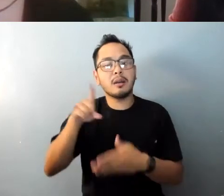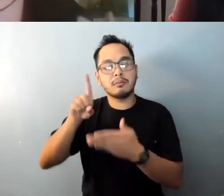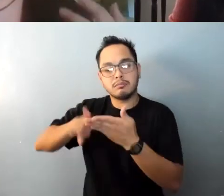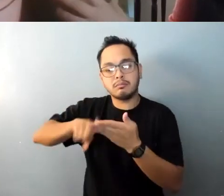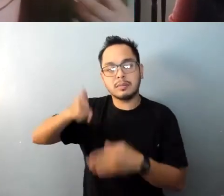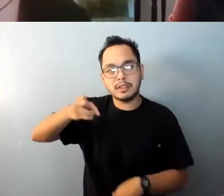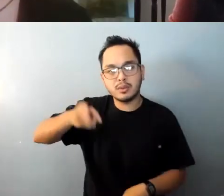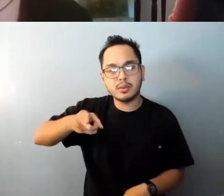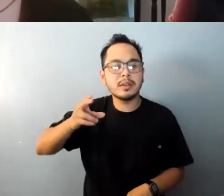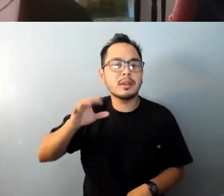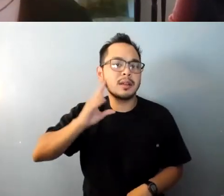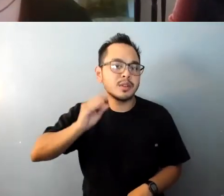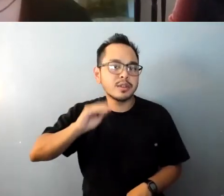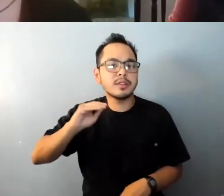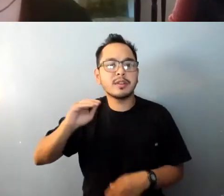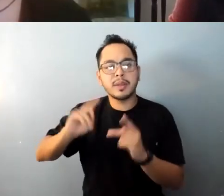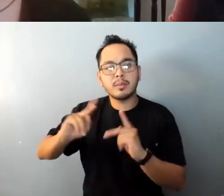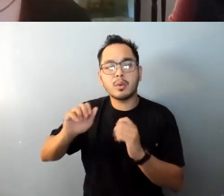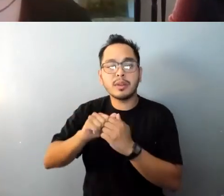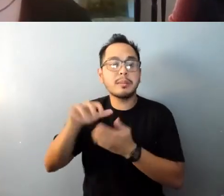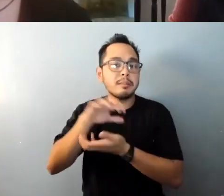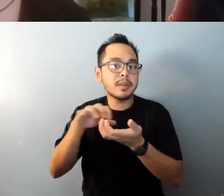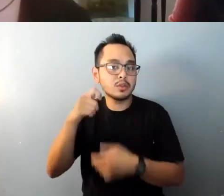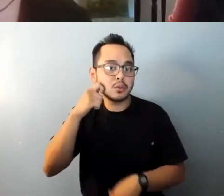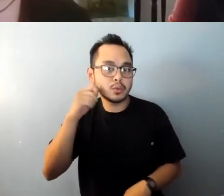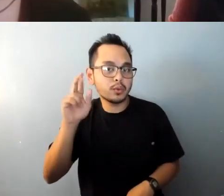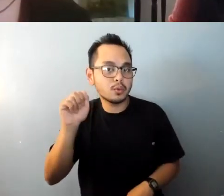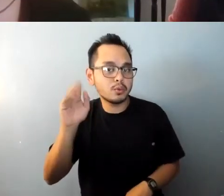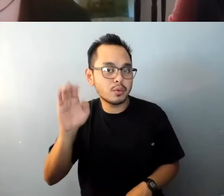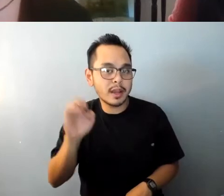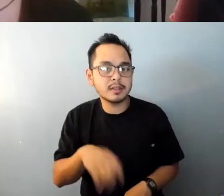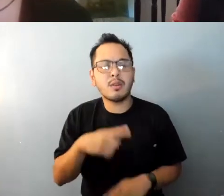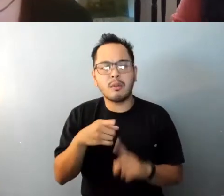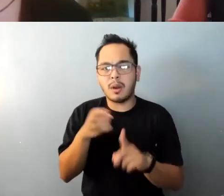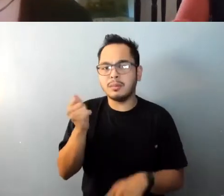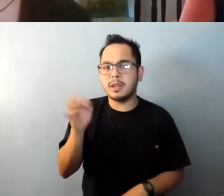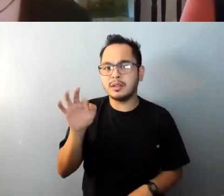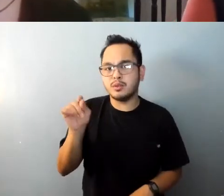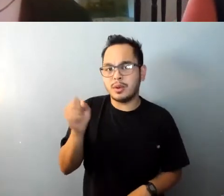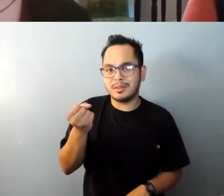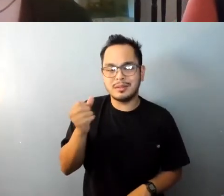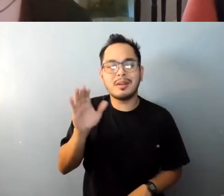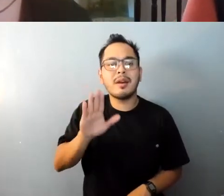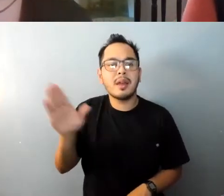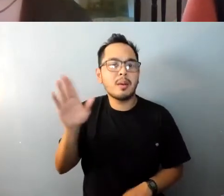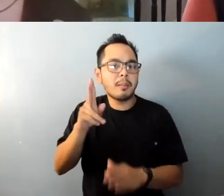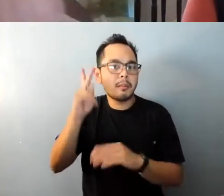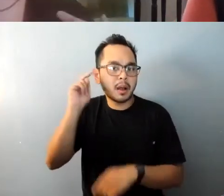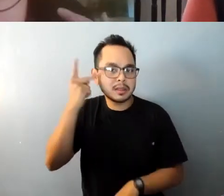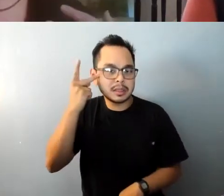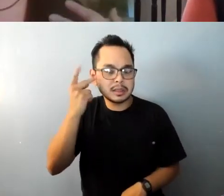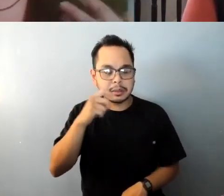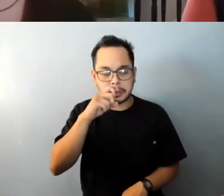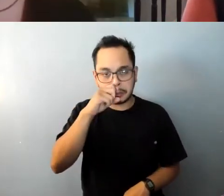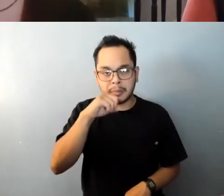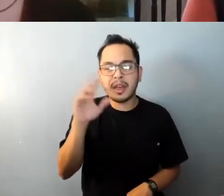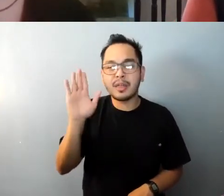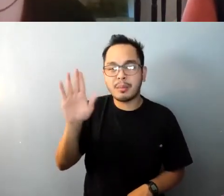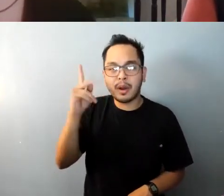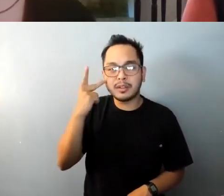of people of mixed race from the 1920s. The politics of passing, the politics of difference.